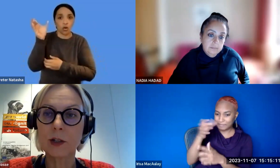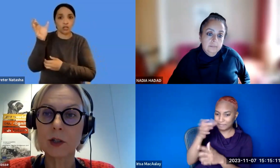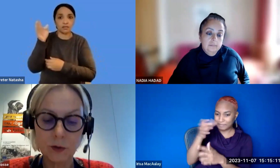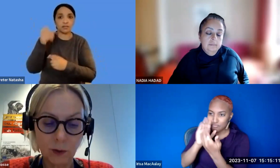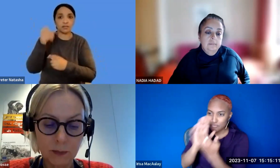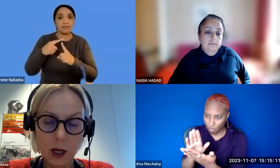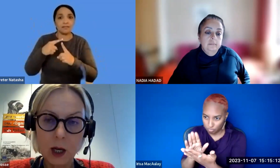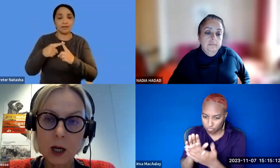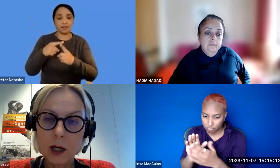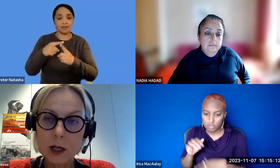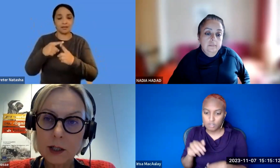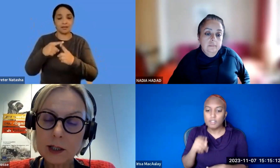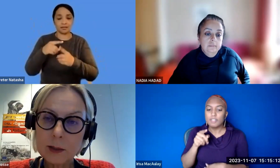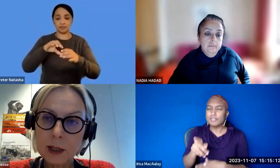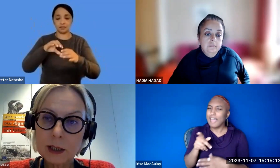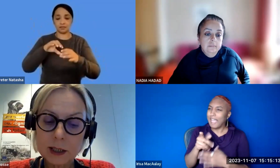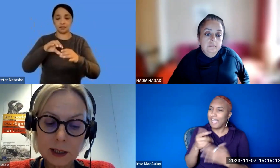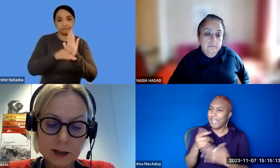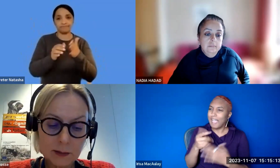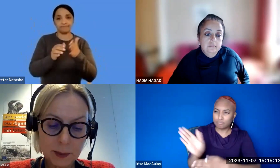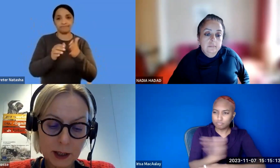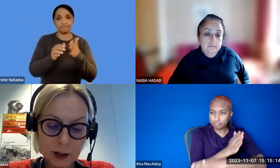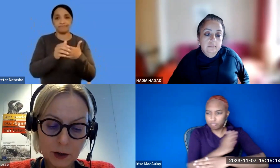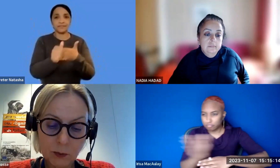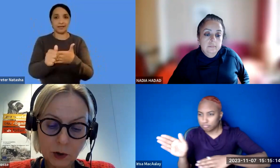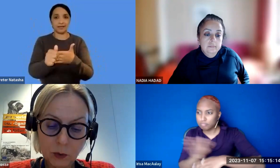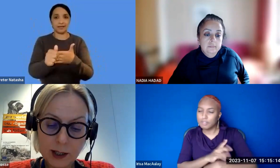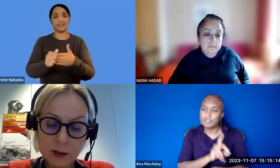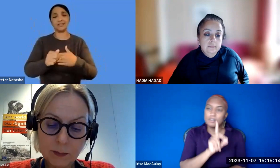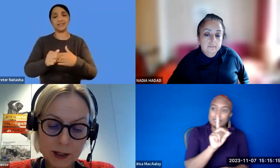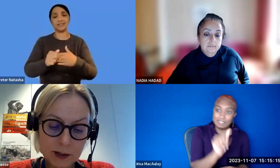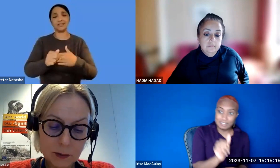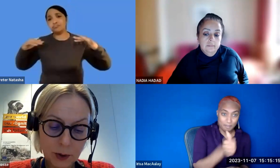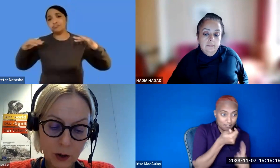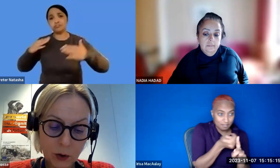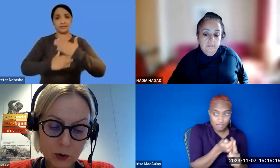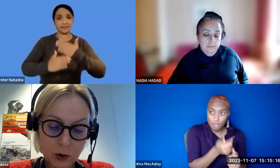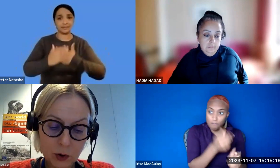This ranges from disabilities being a human rights-based approach